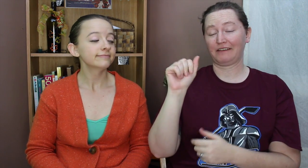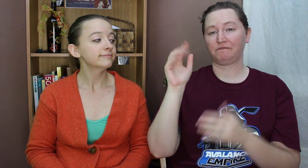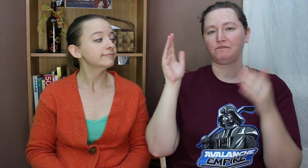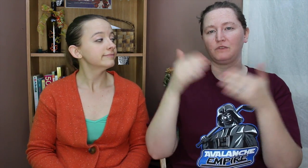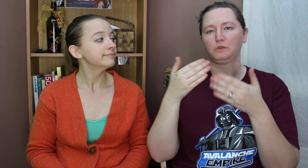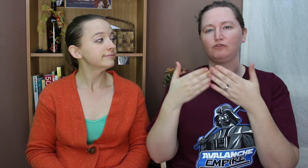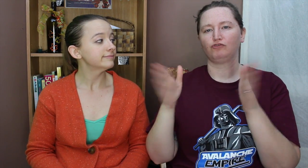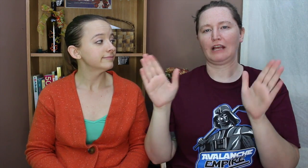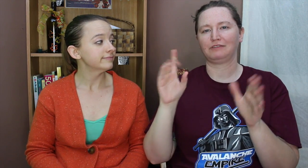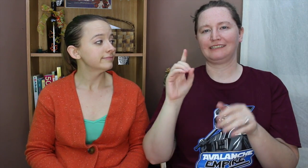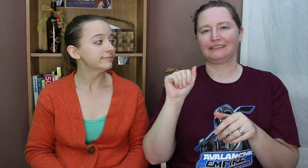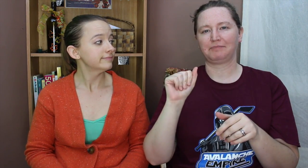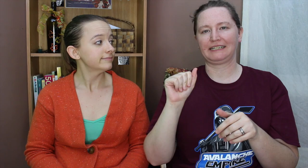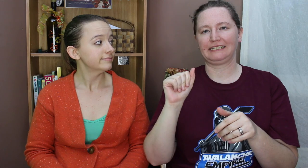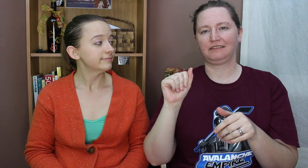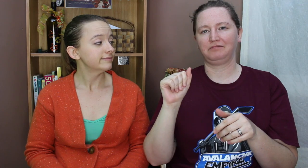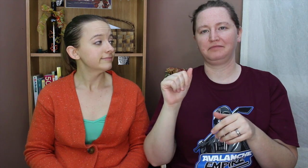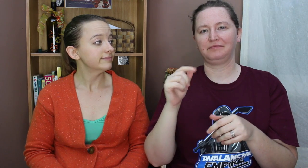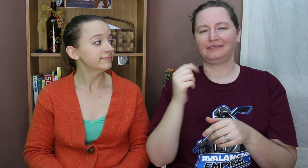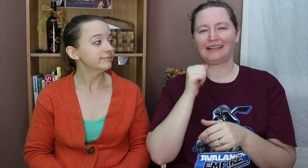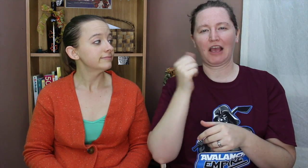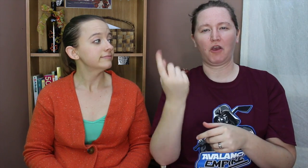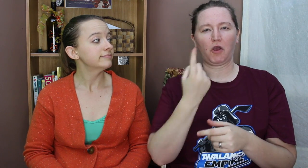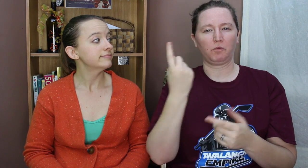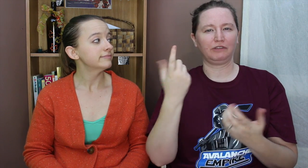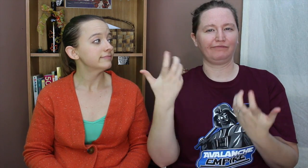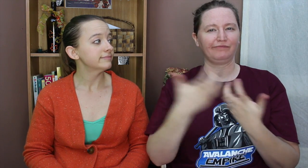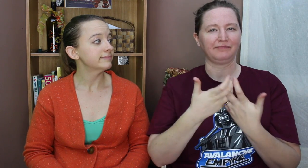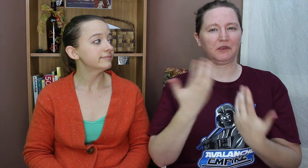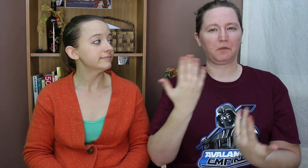related to that. The ADA law is more for general